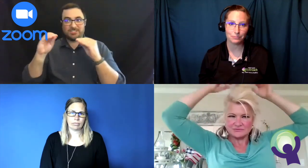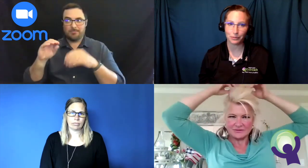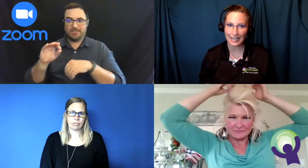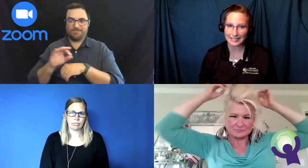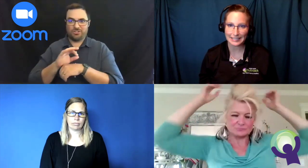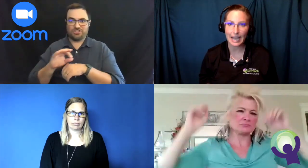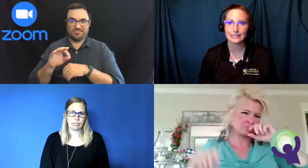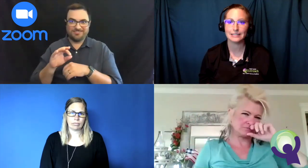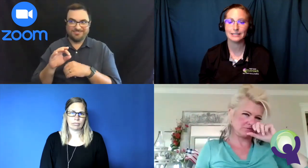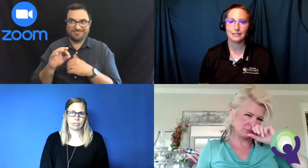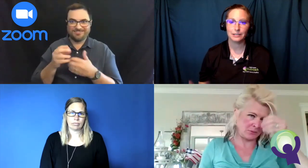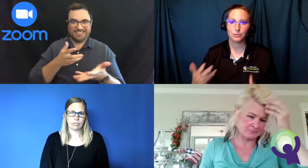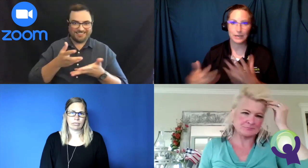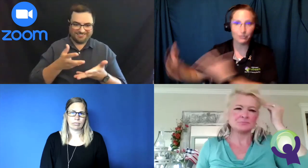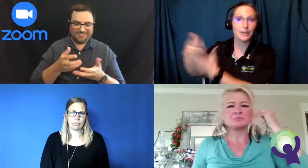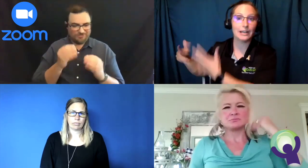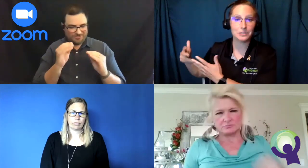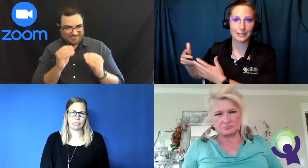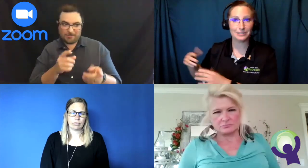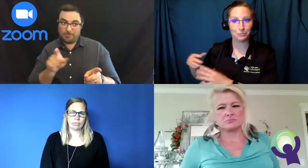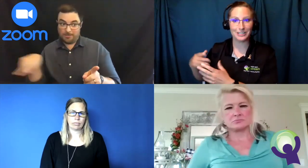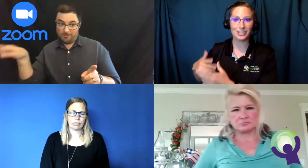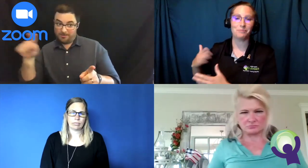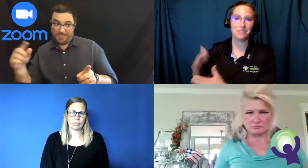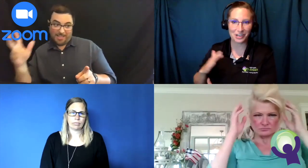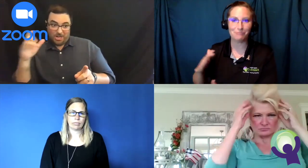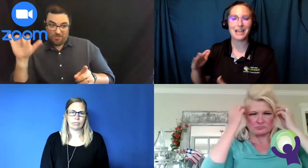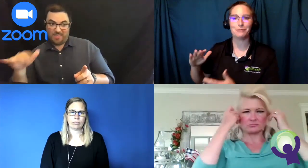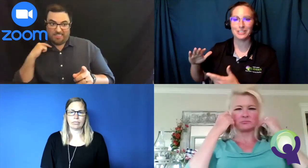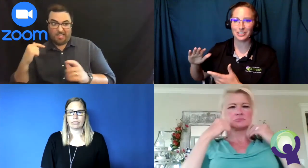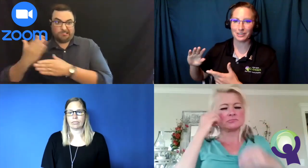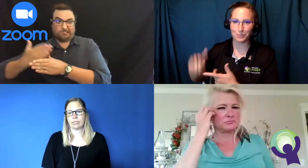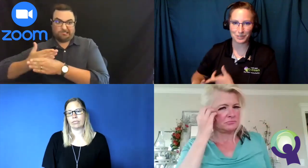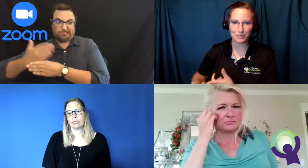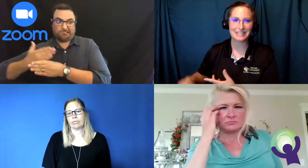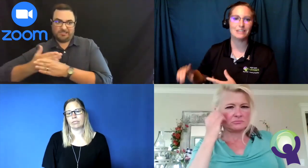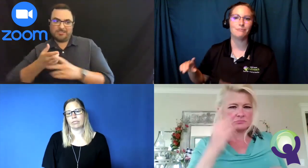well that's not what everybody else wants. So we're teaching them theory of mind, we're teaching them perspective